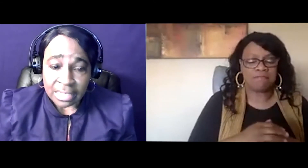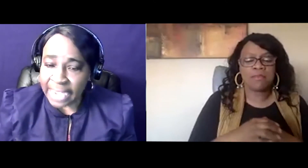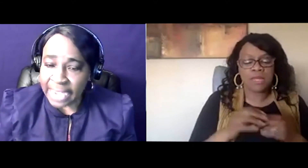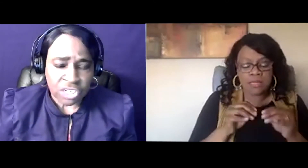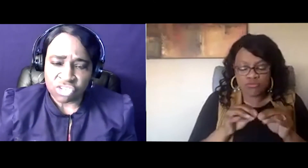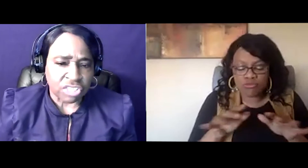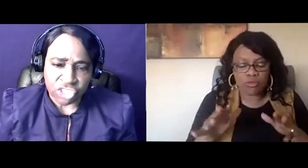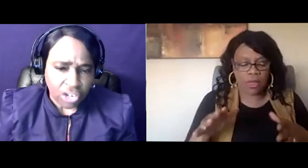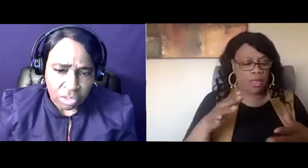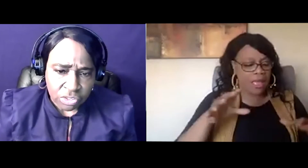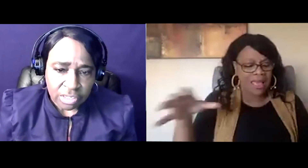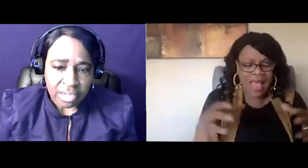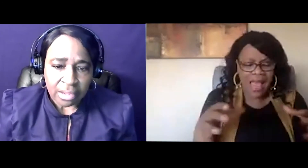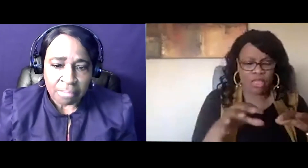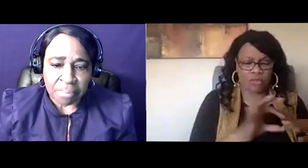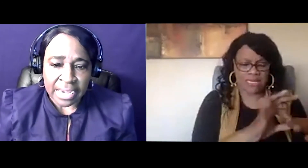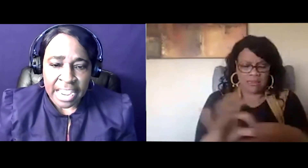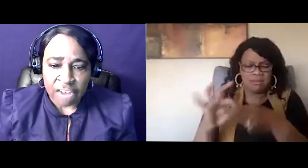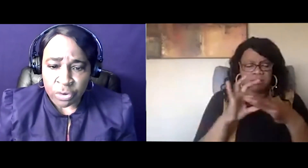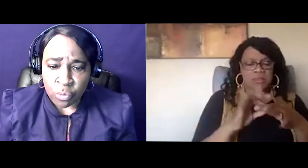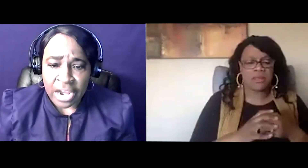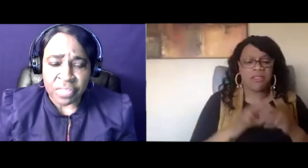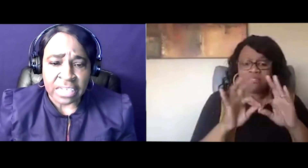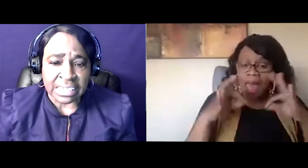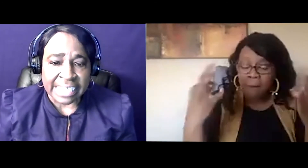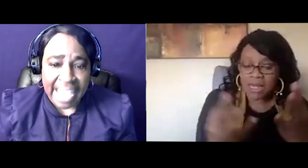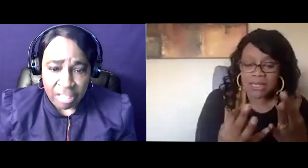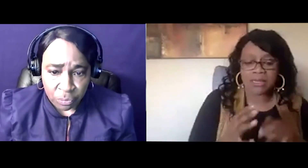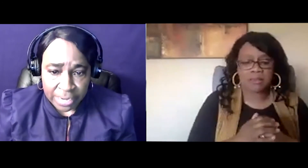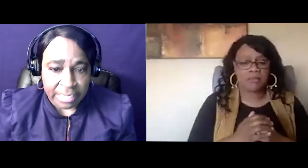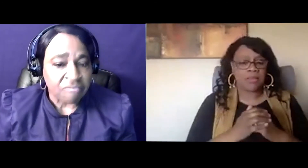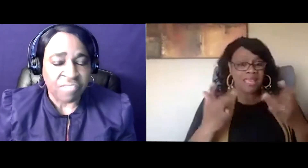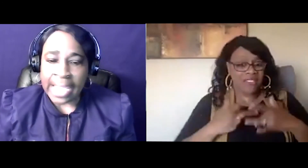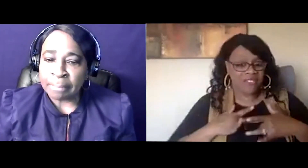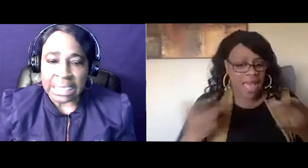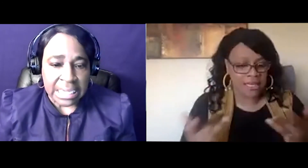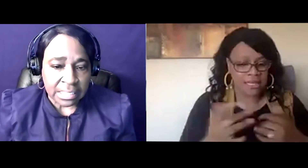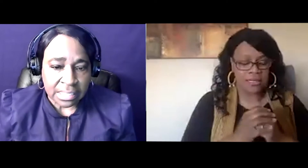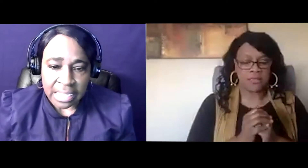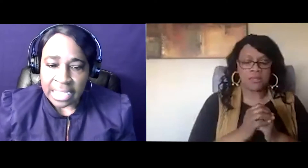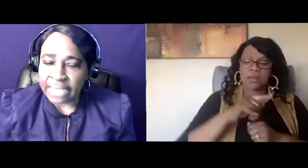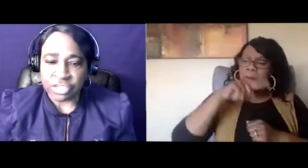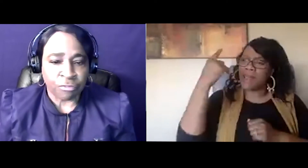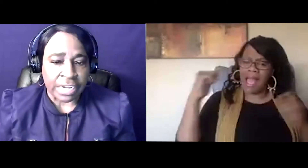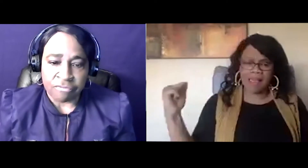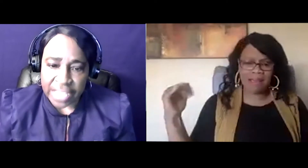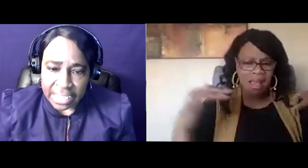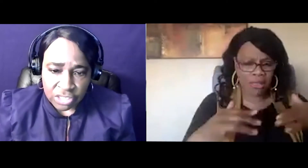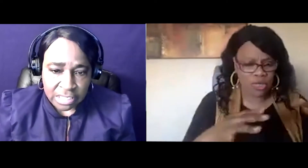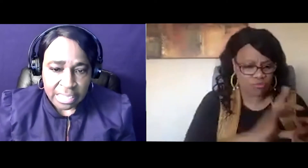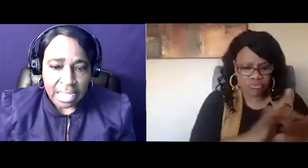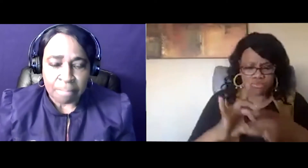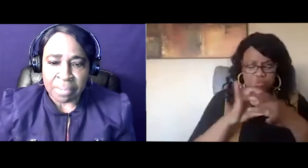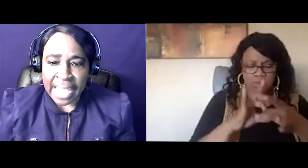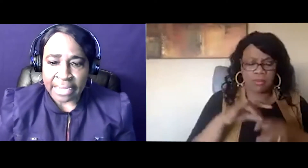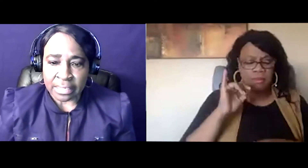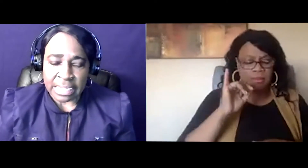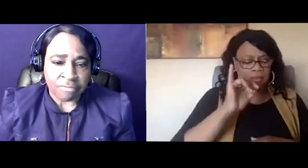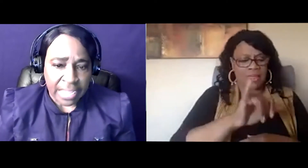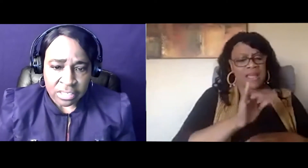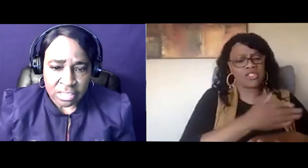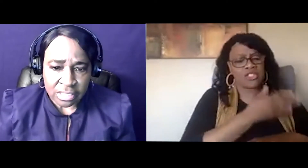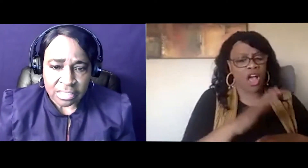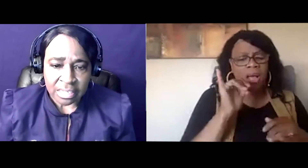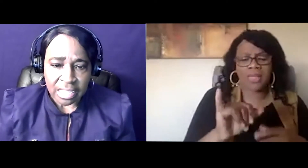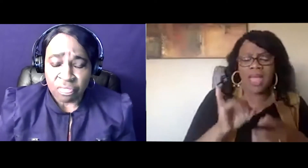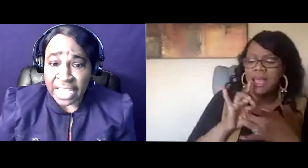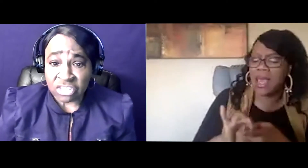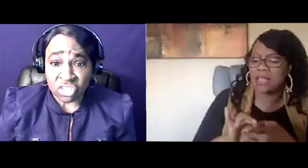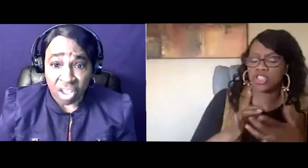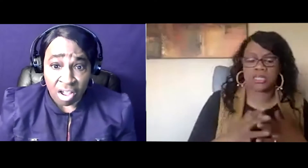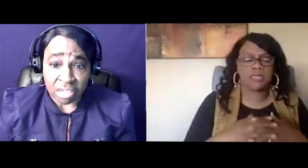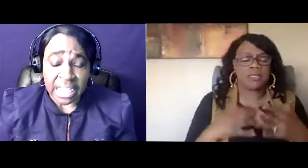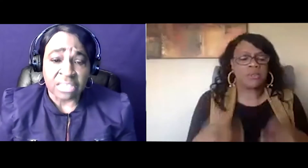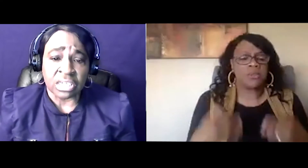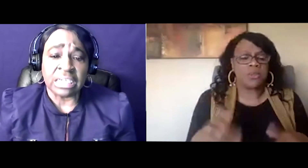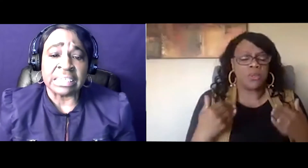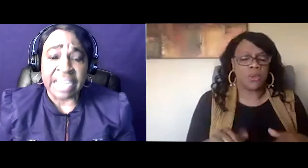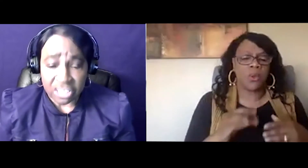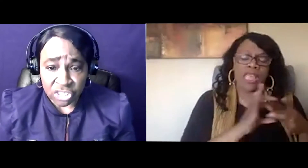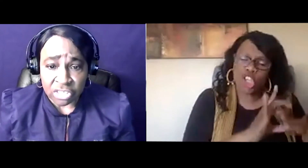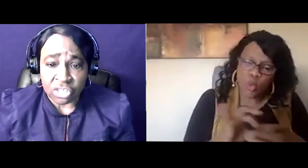Not just in church, but everywhere there's a gathering. Families at different events, Black events. That song is a connection to